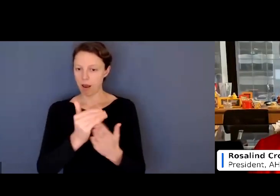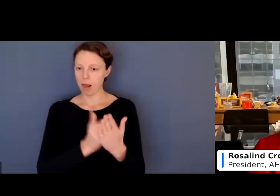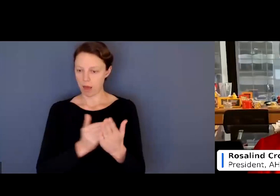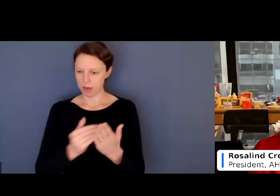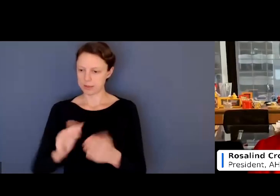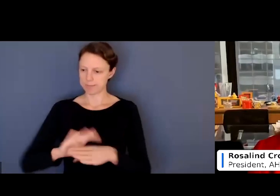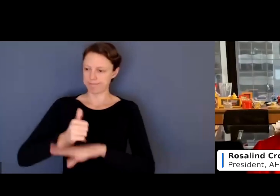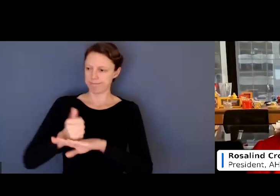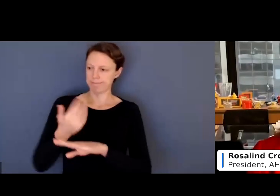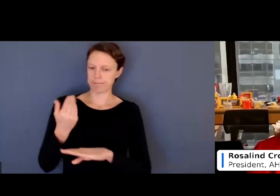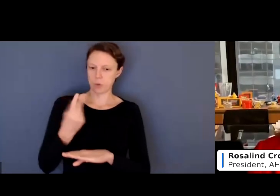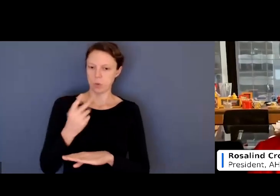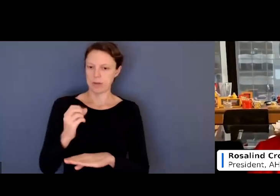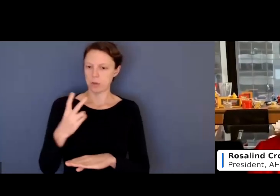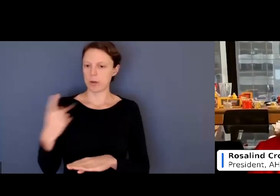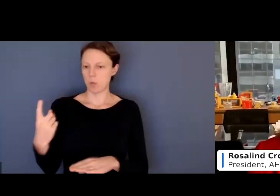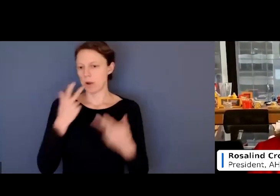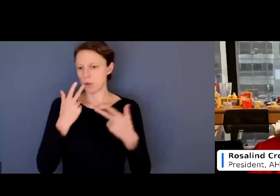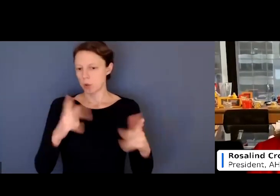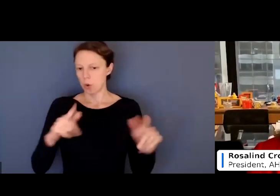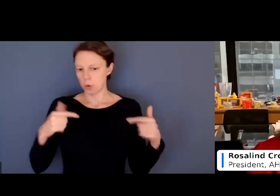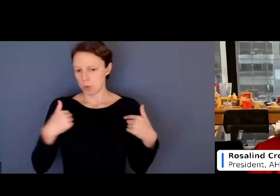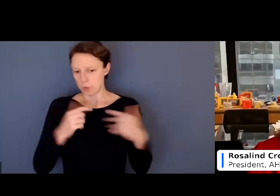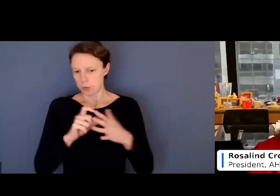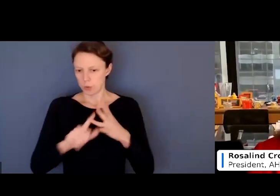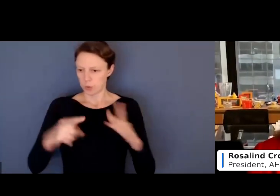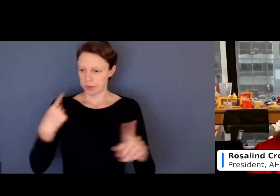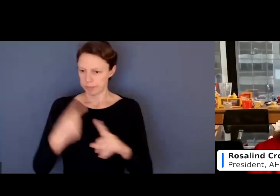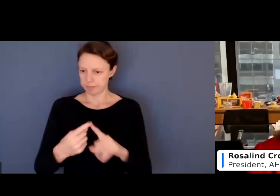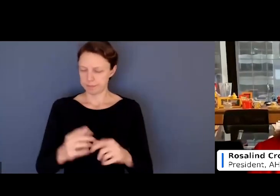Today, we gather to discuss not only the progress we have made,